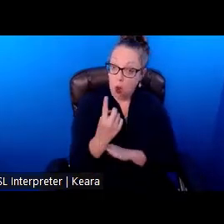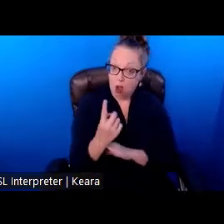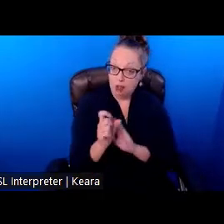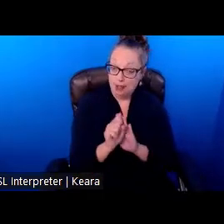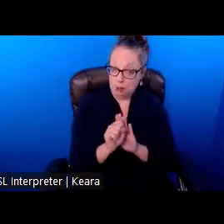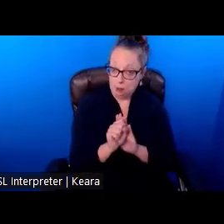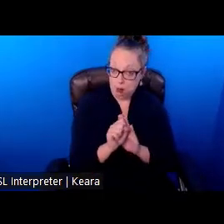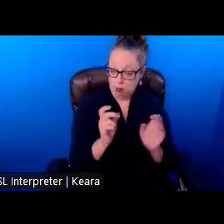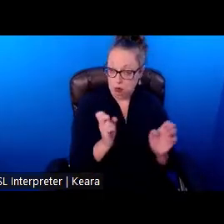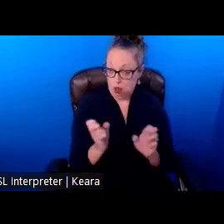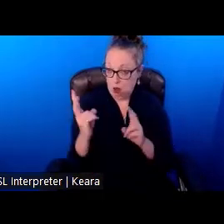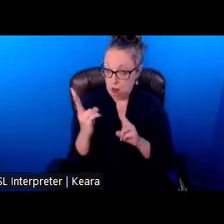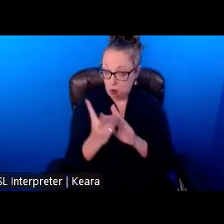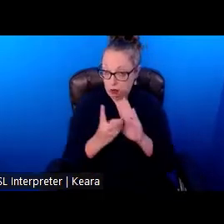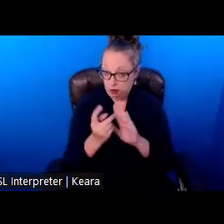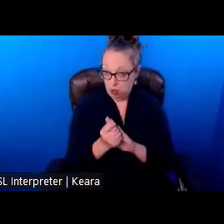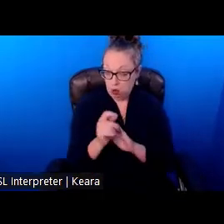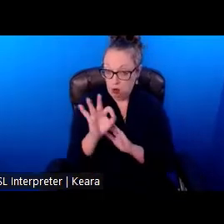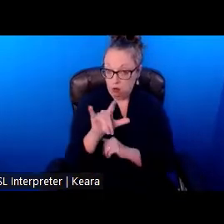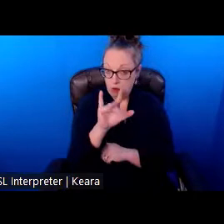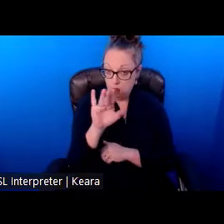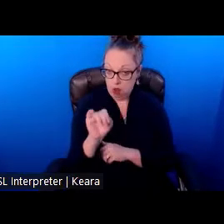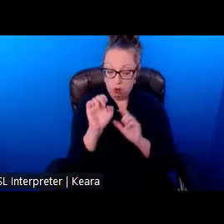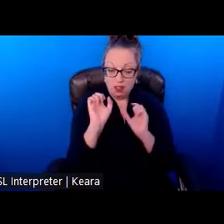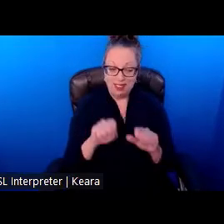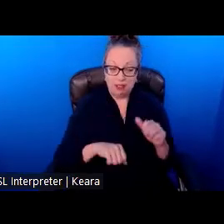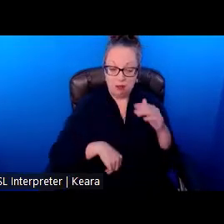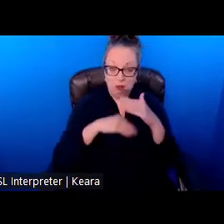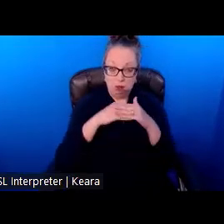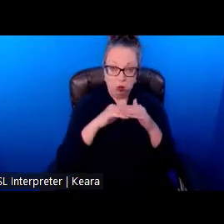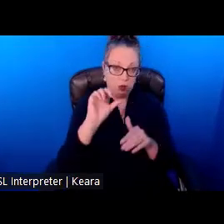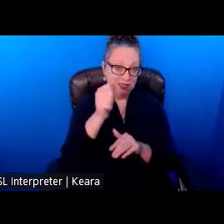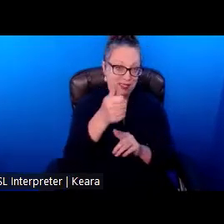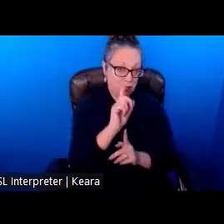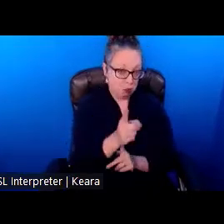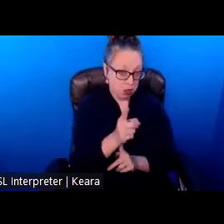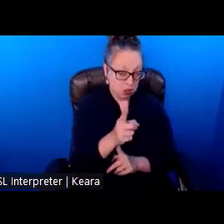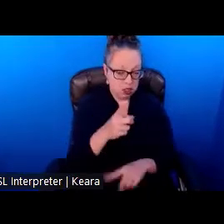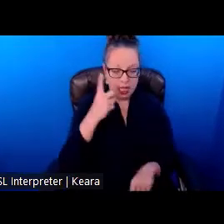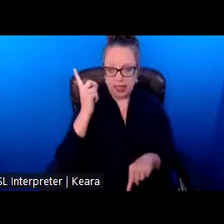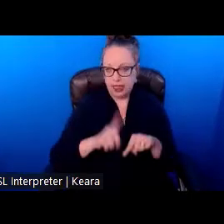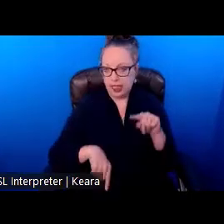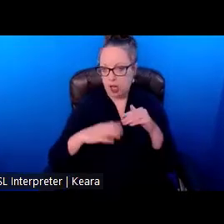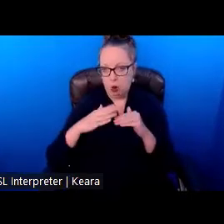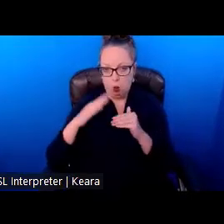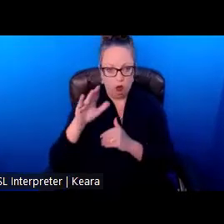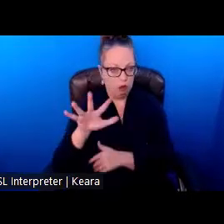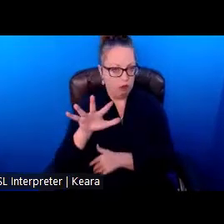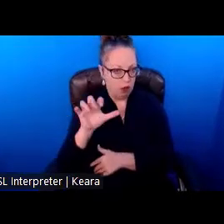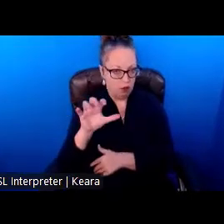video file has a maximum time limit of 10 minutes and may not exceed 500MB.